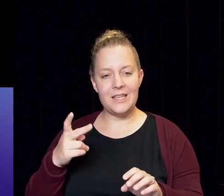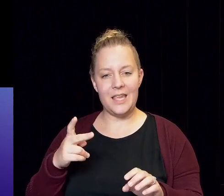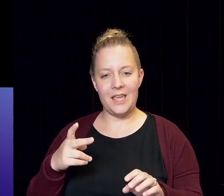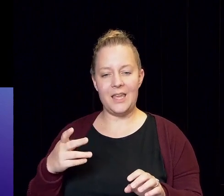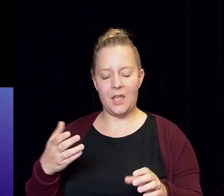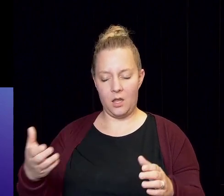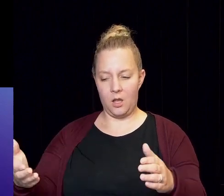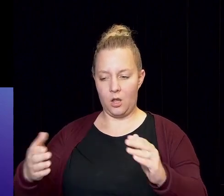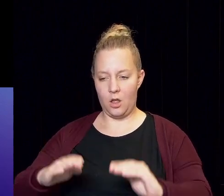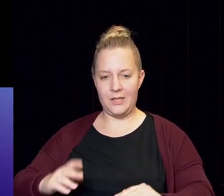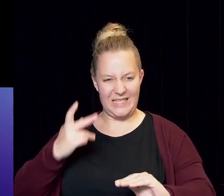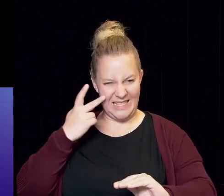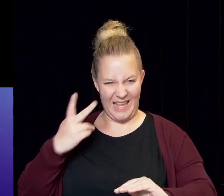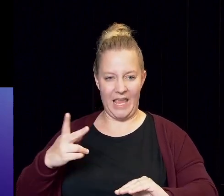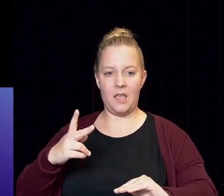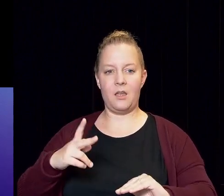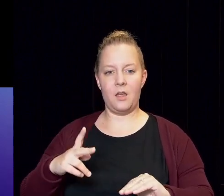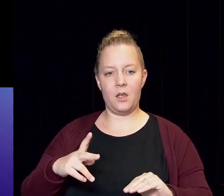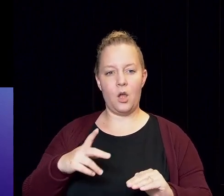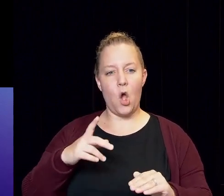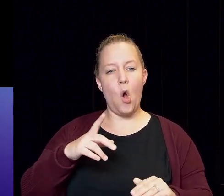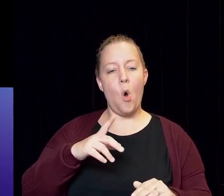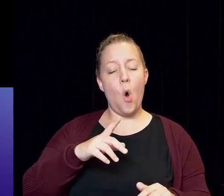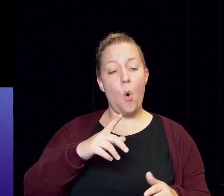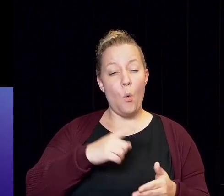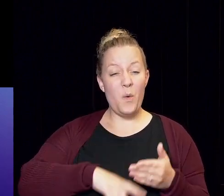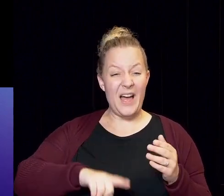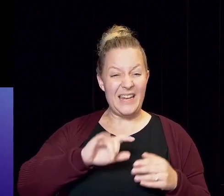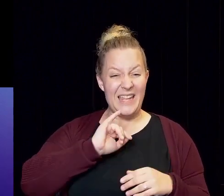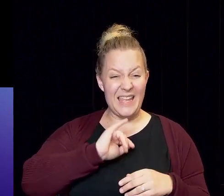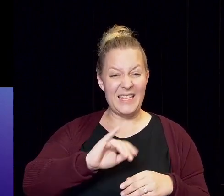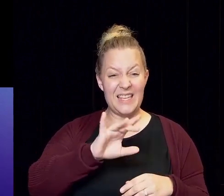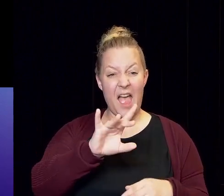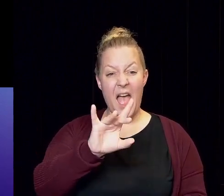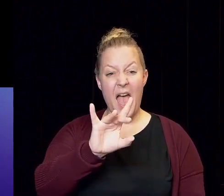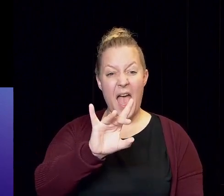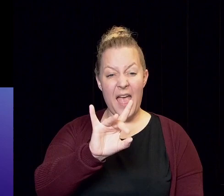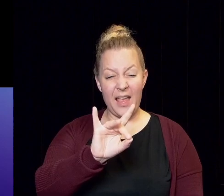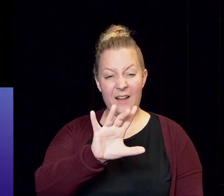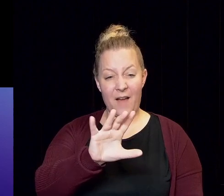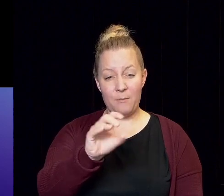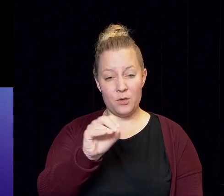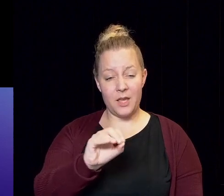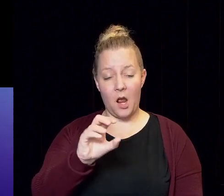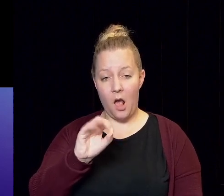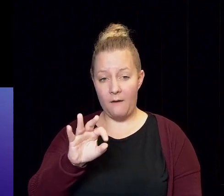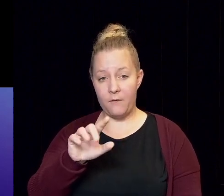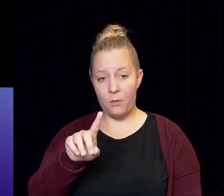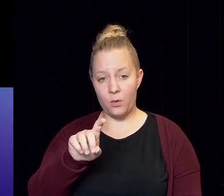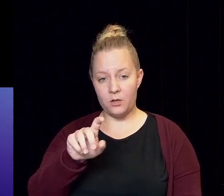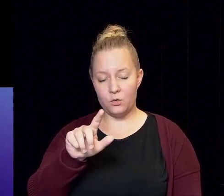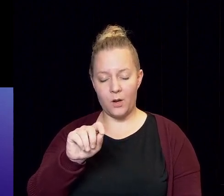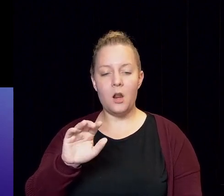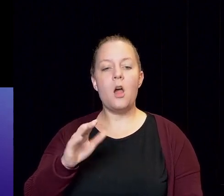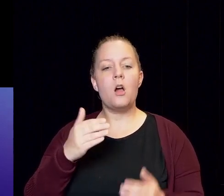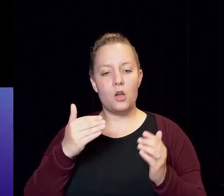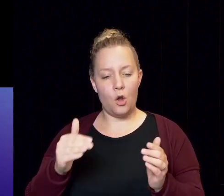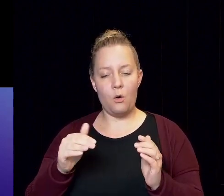you see the what is 85 of 120, all these numbers. But. let's go ahead and open up the flap on the far